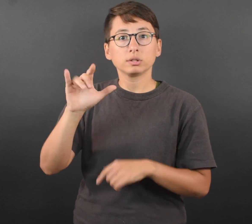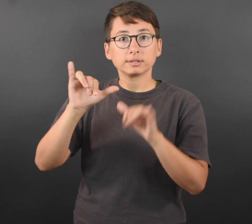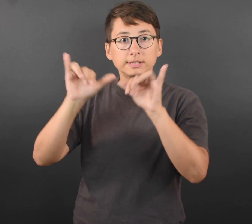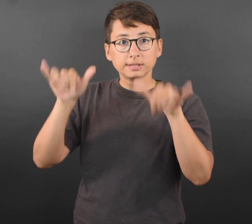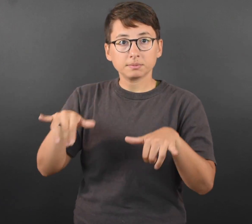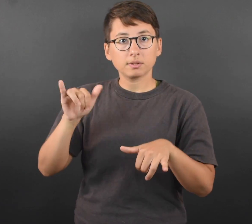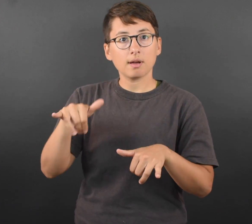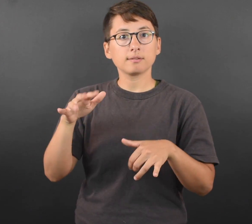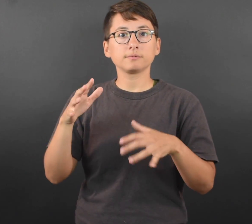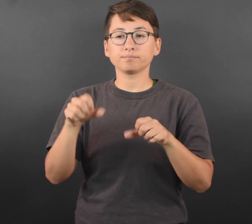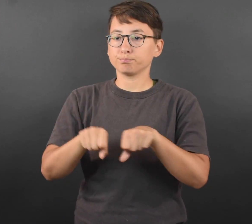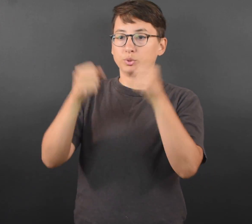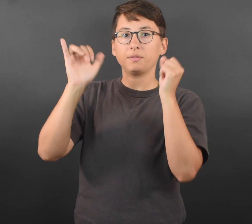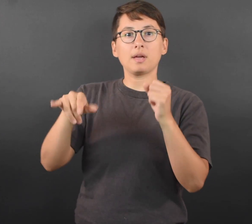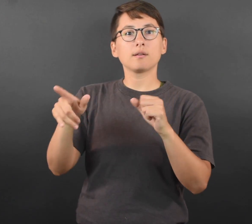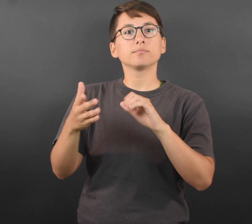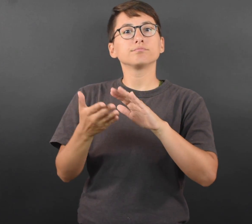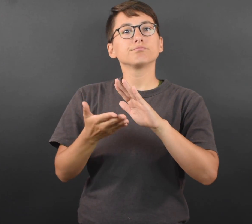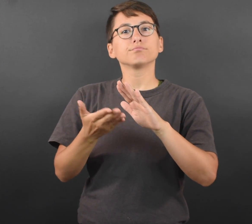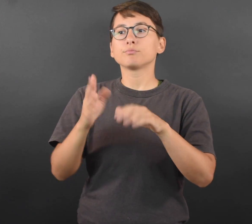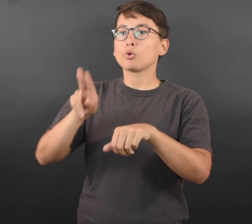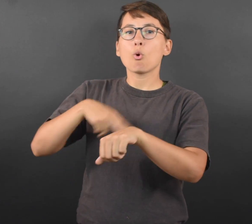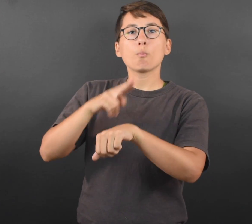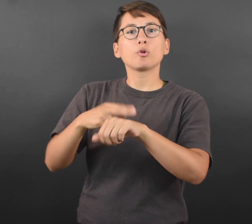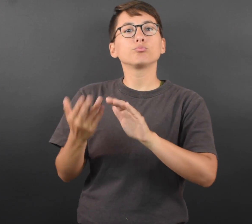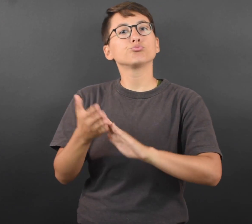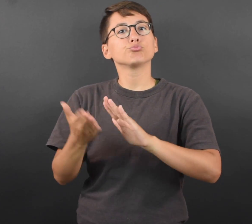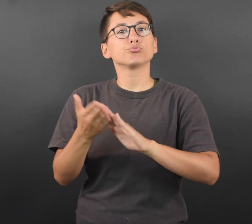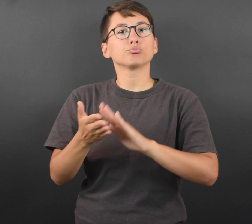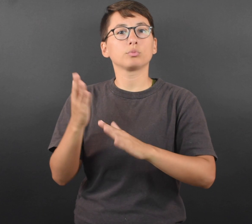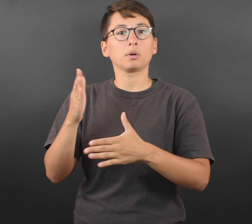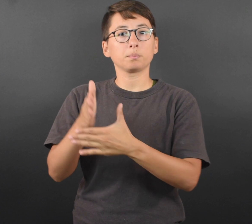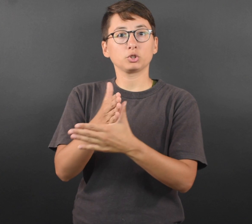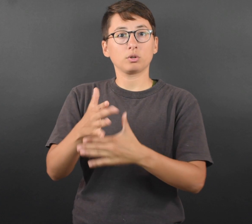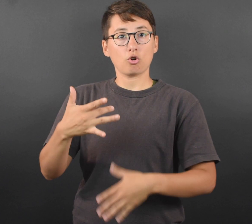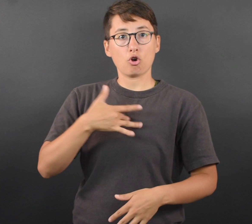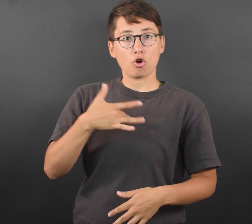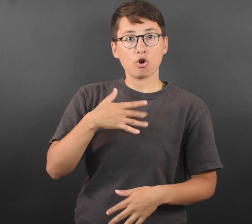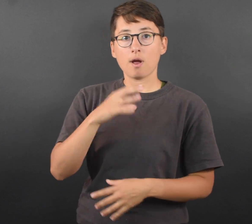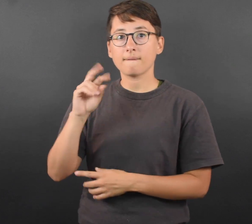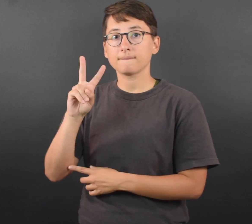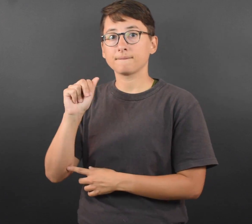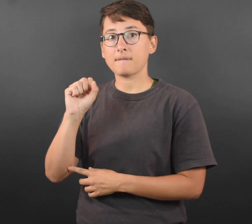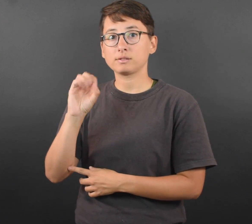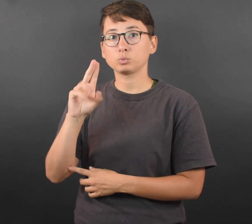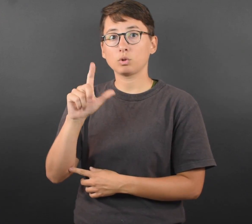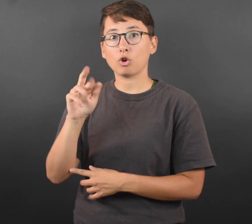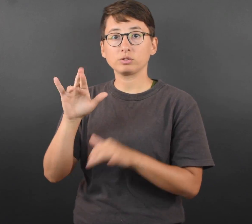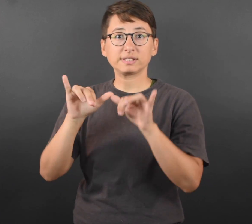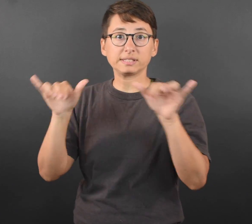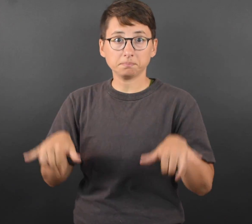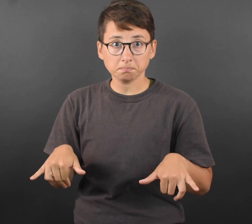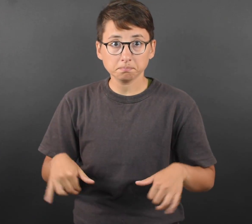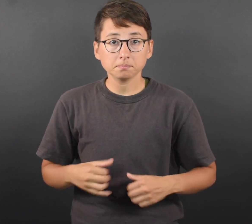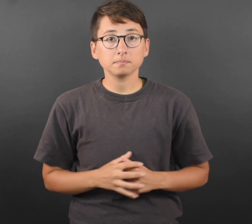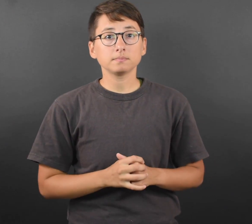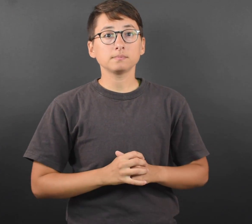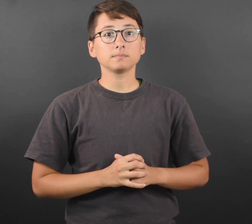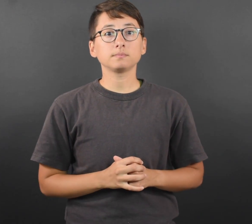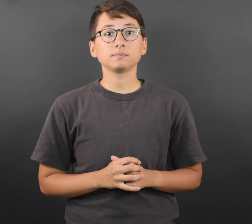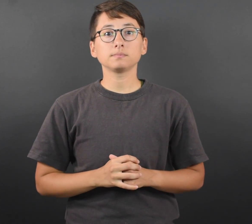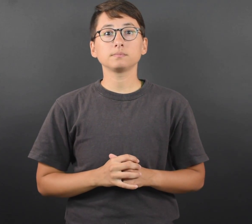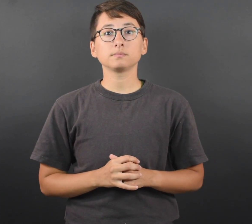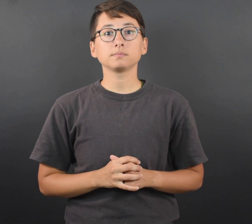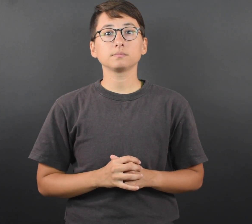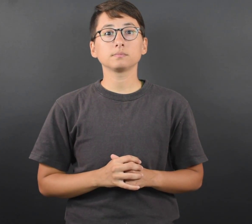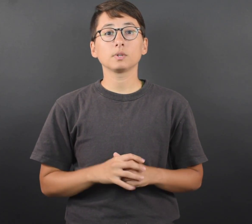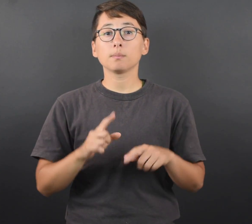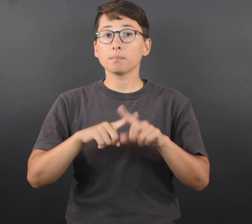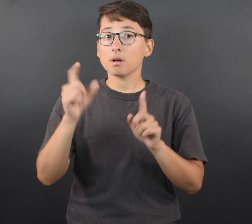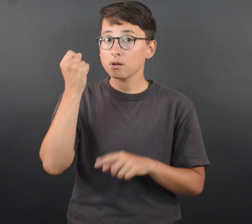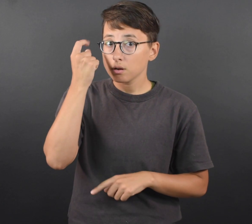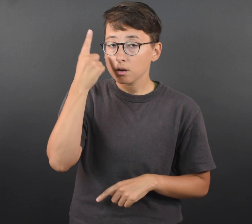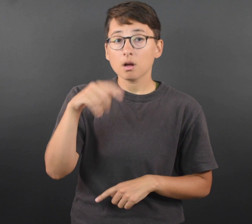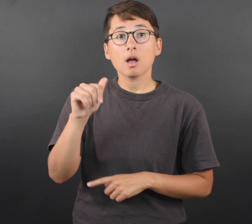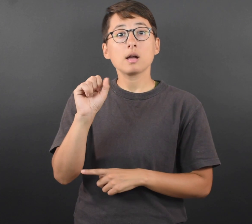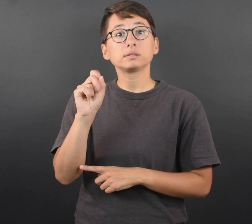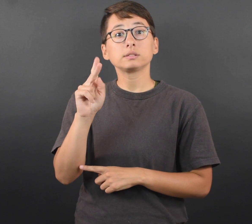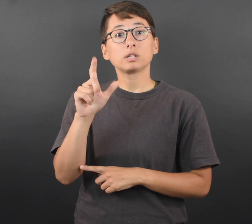between the demands on your heart and vascular system and what they actually do,” Akselrod said.